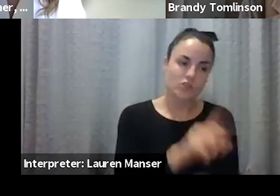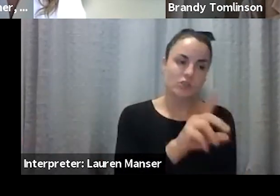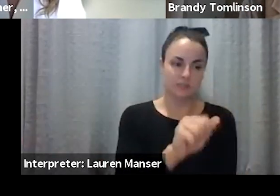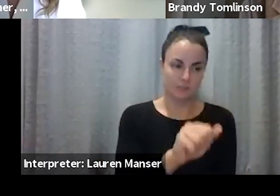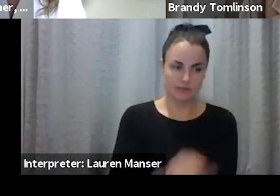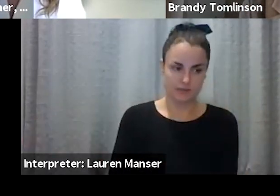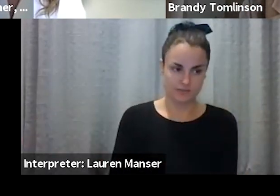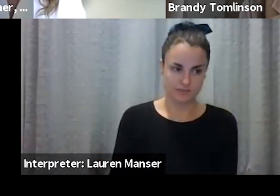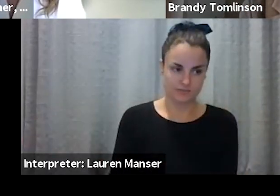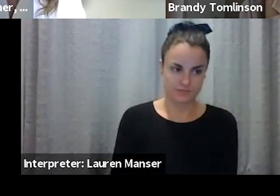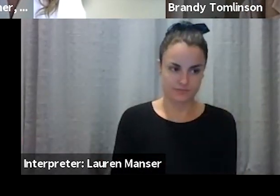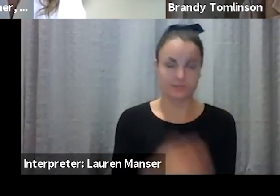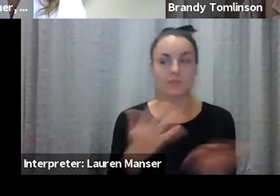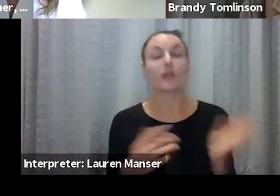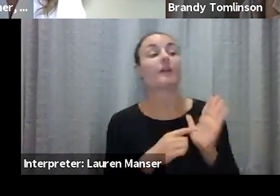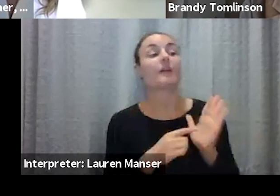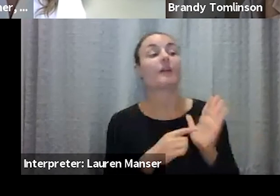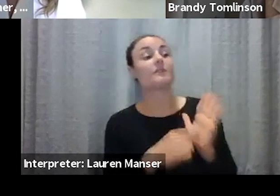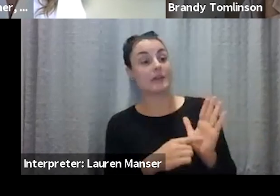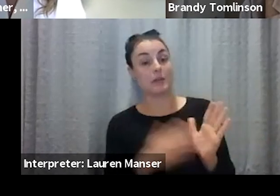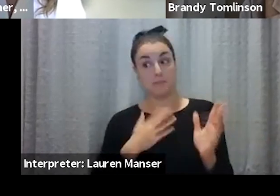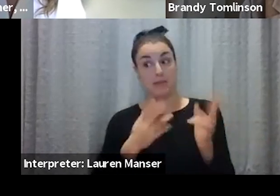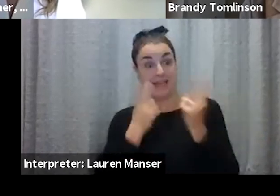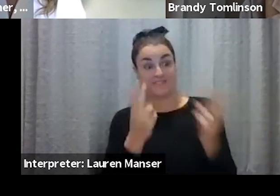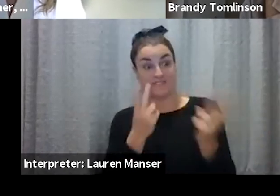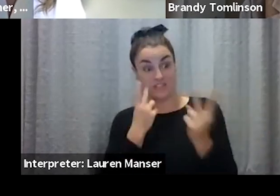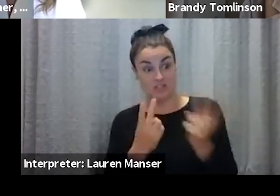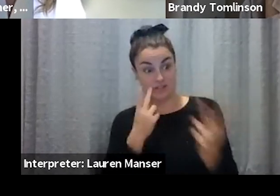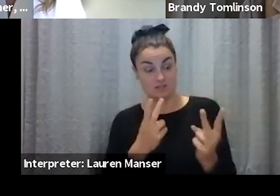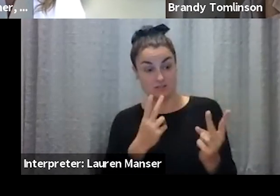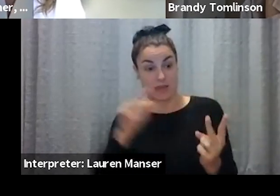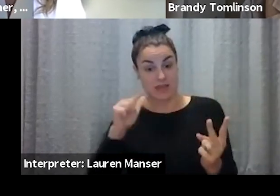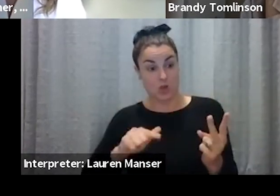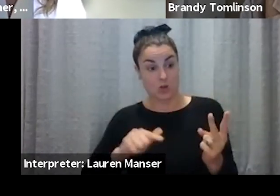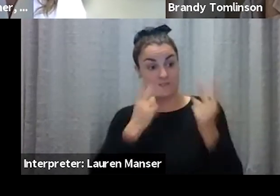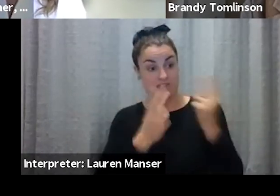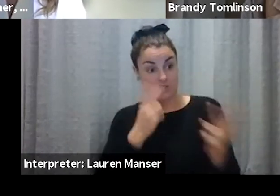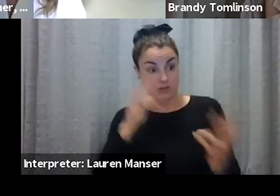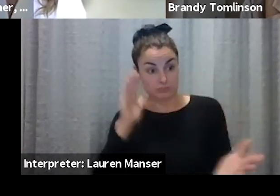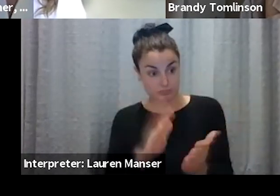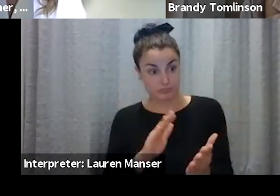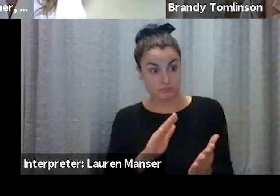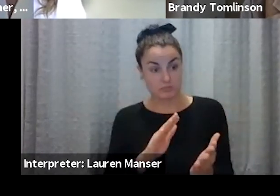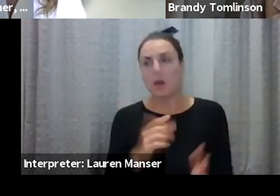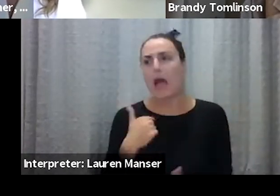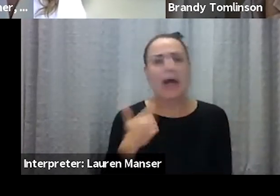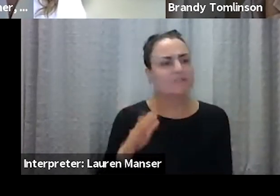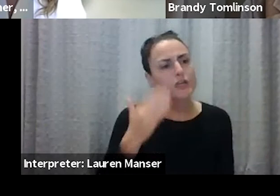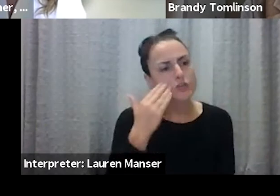because of my vision disorder, to say "I know this is what I need. This is the condition that I have, and this is how to deal with it."